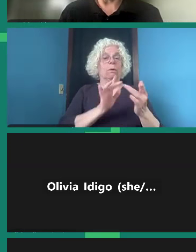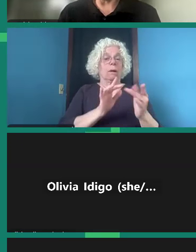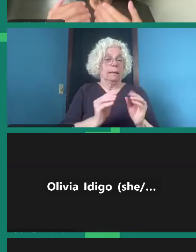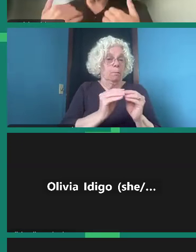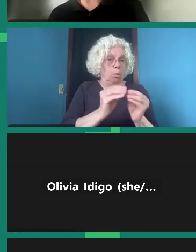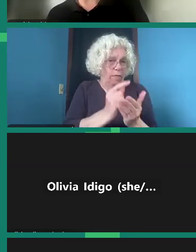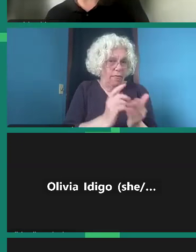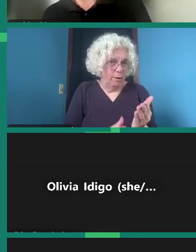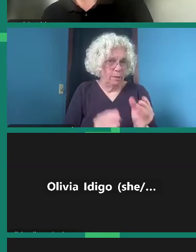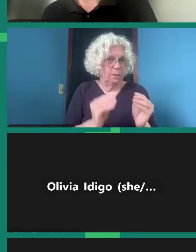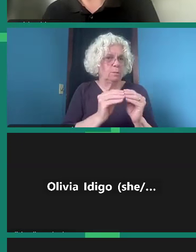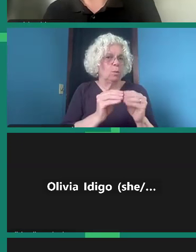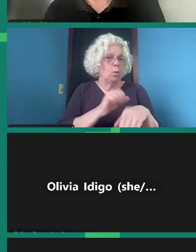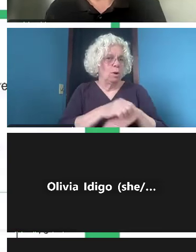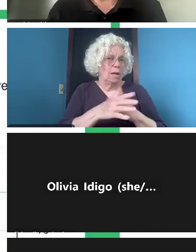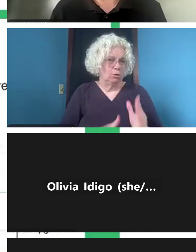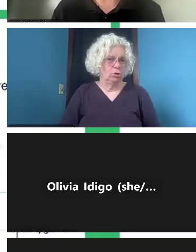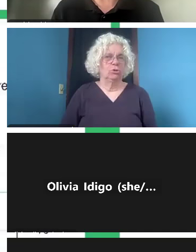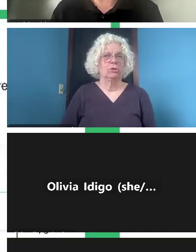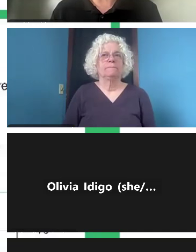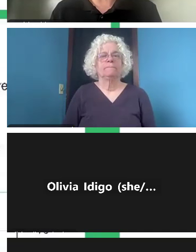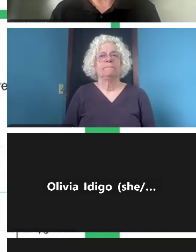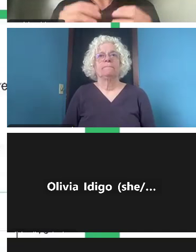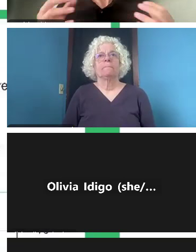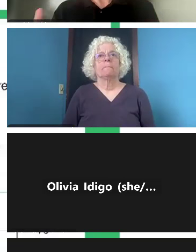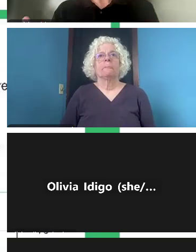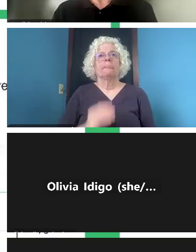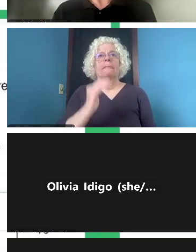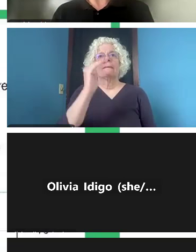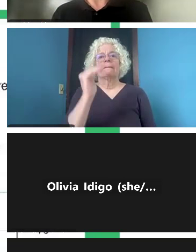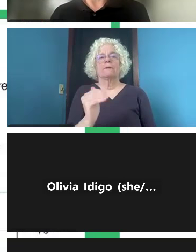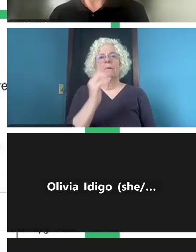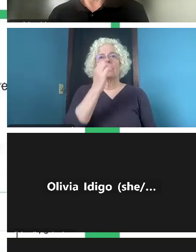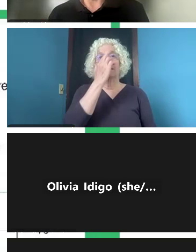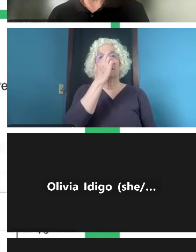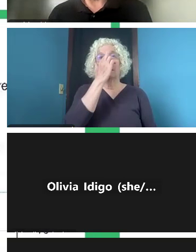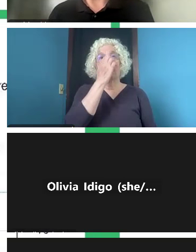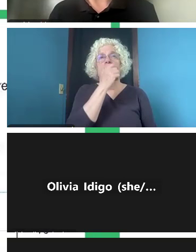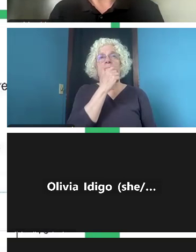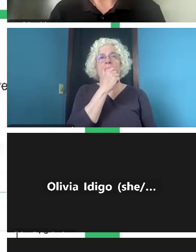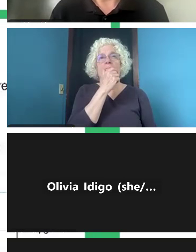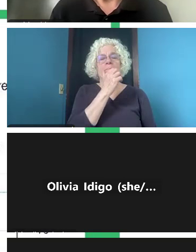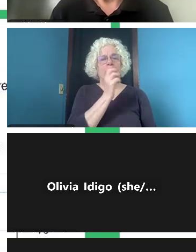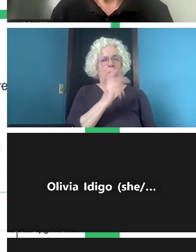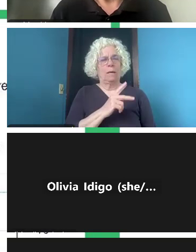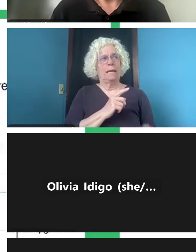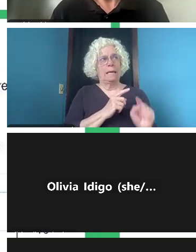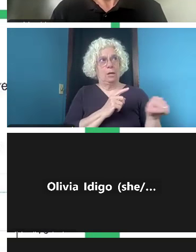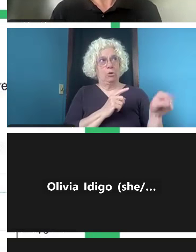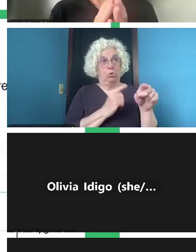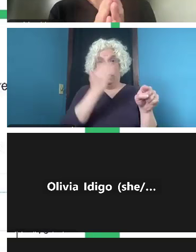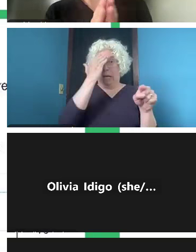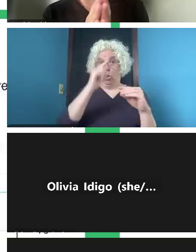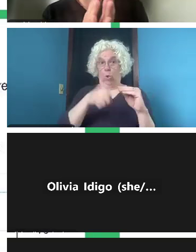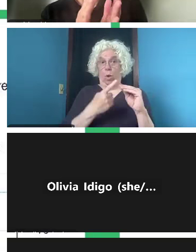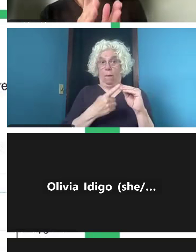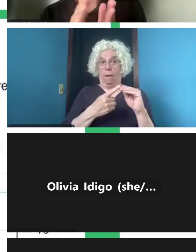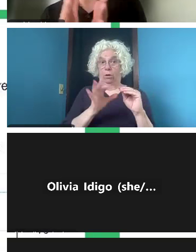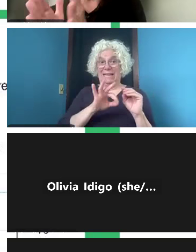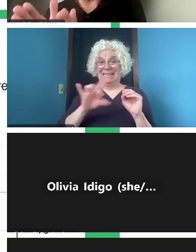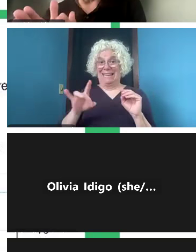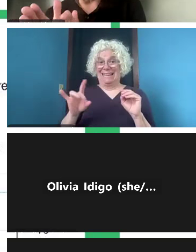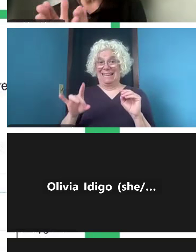So what we wanted to do next in the study is to understand trusted messengers awareness overall of 988.